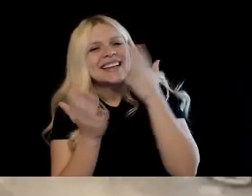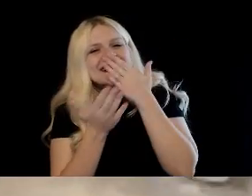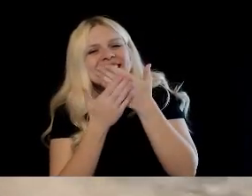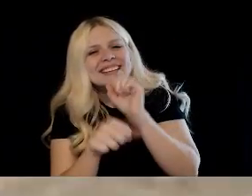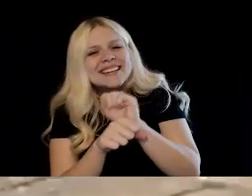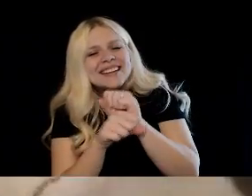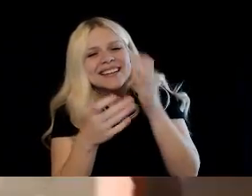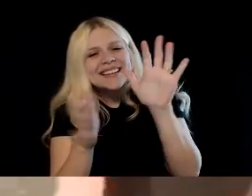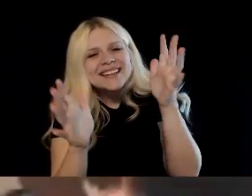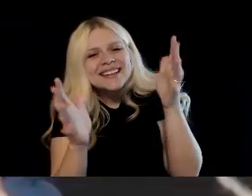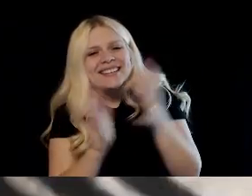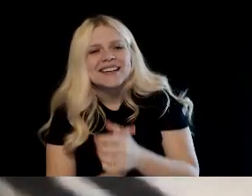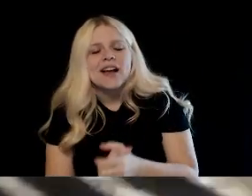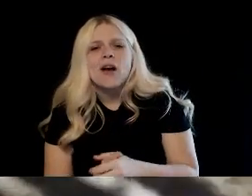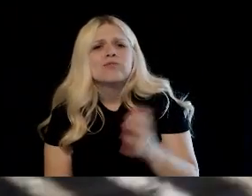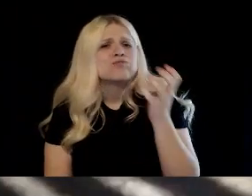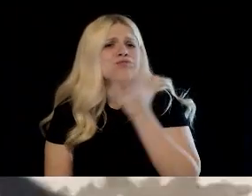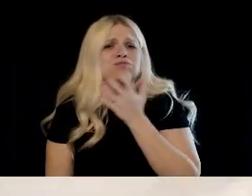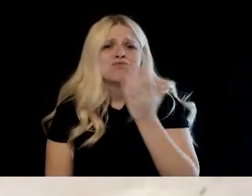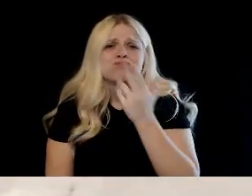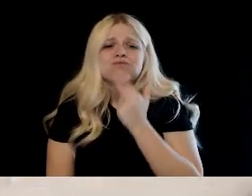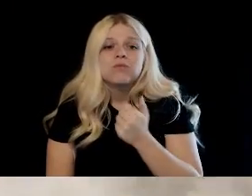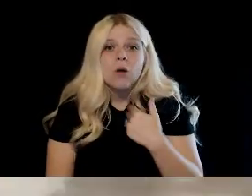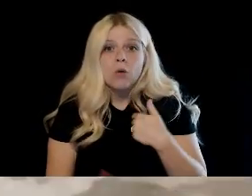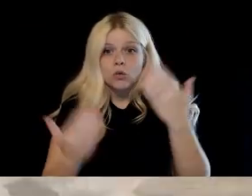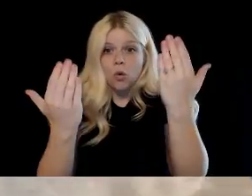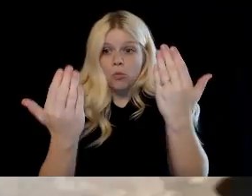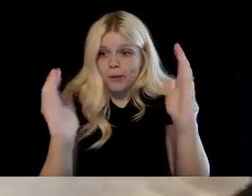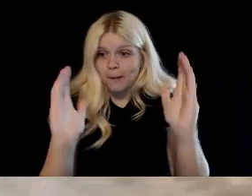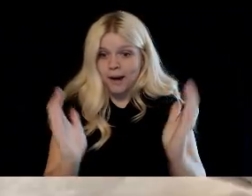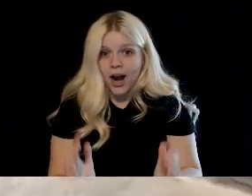Oh my goodness. Let's go compare the two, shall we? Ali: Good girl!!